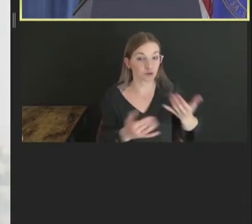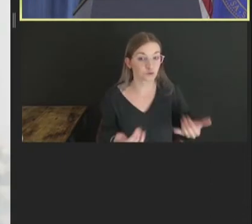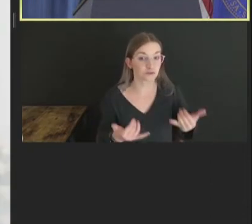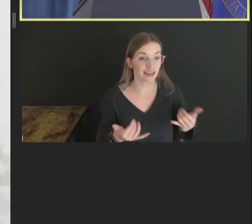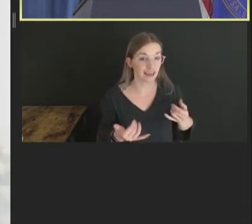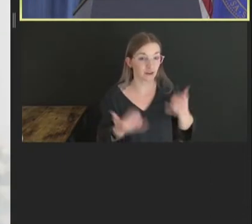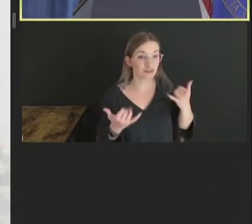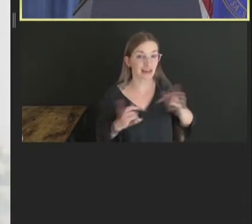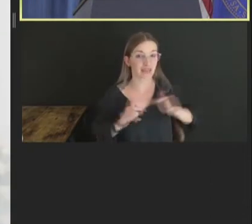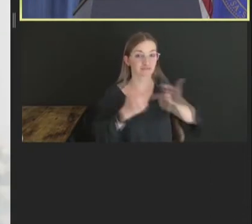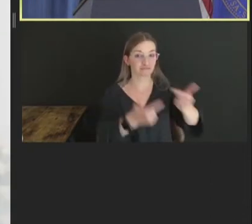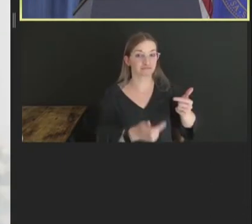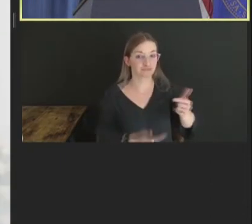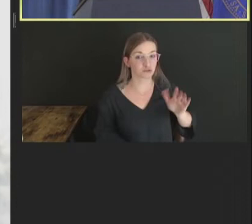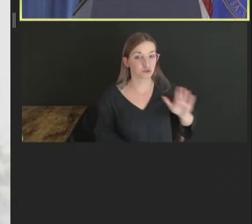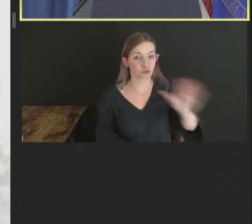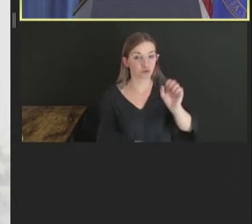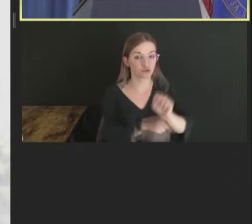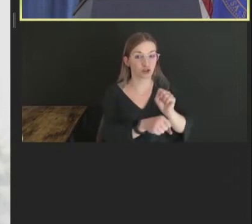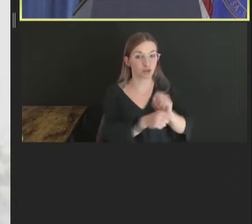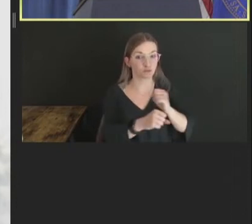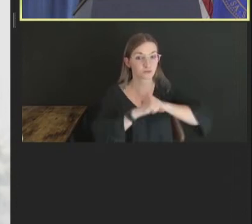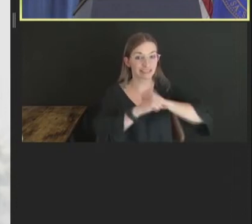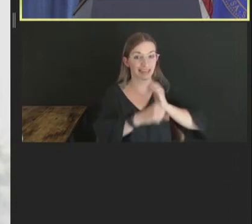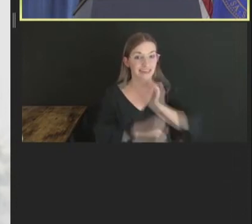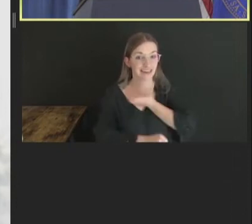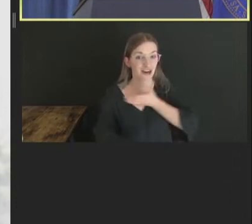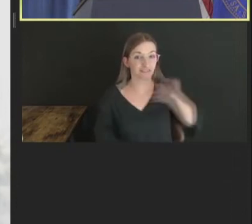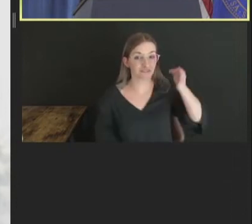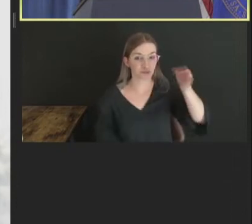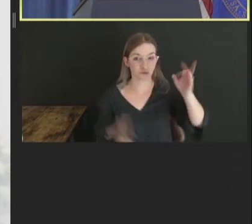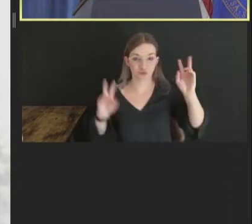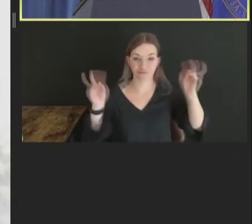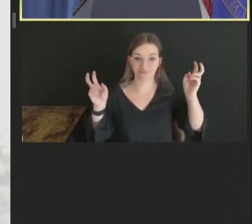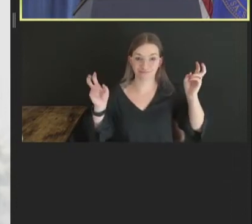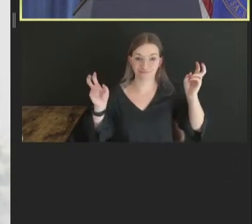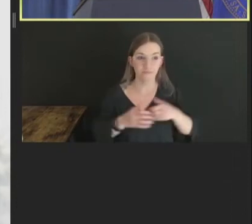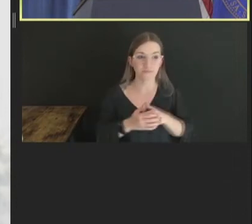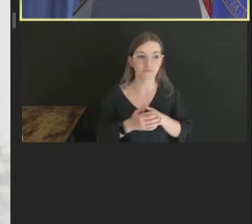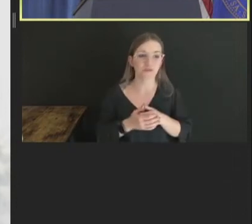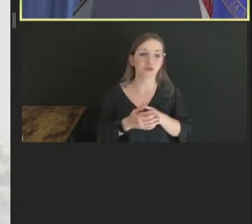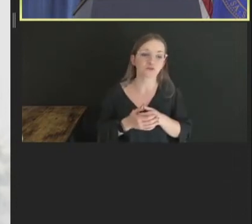And, of course, you know, deploying all the best practices in terms of communication, you know,